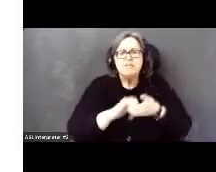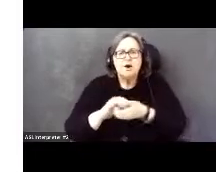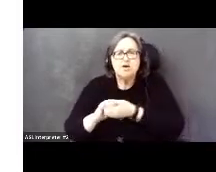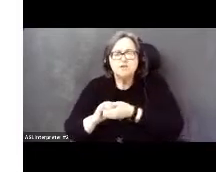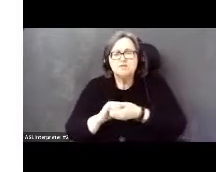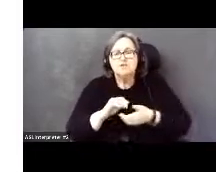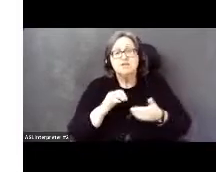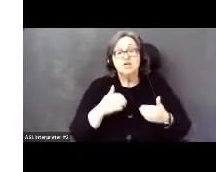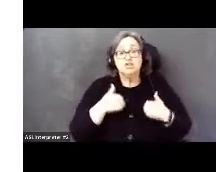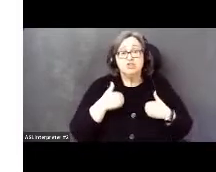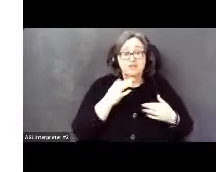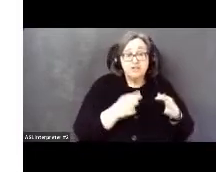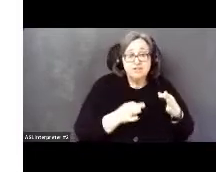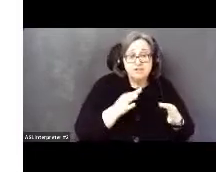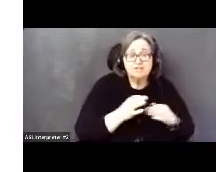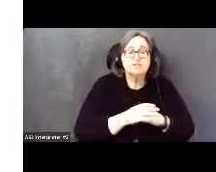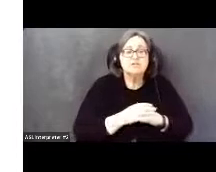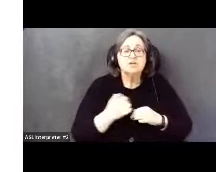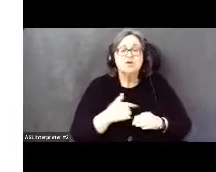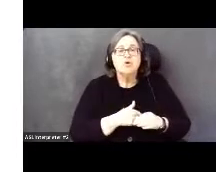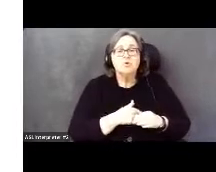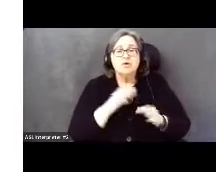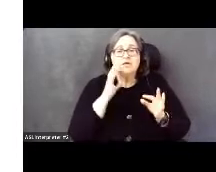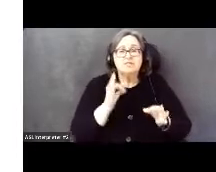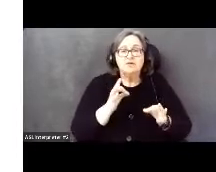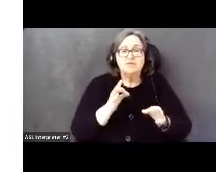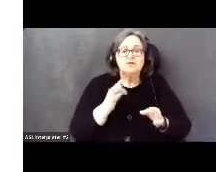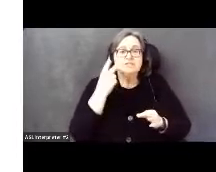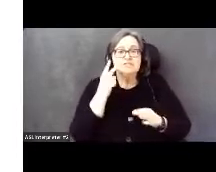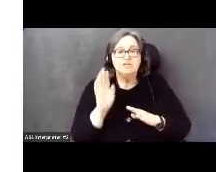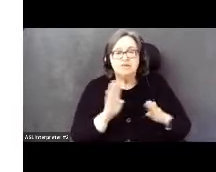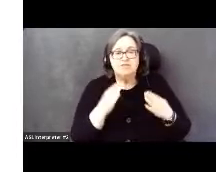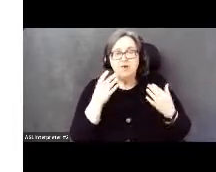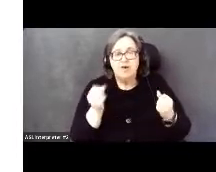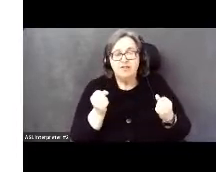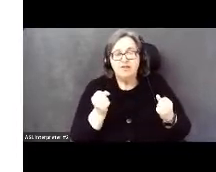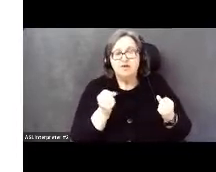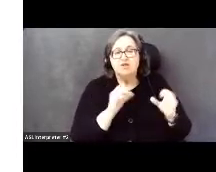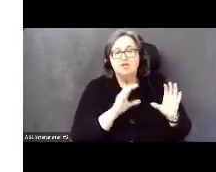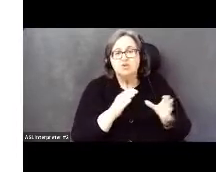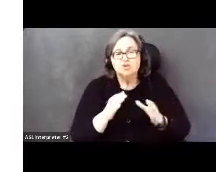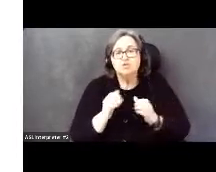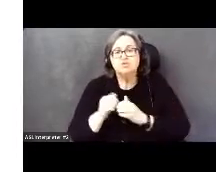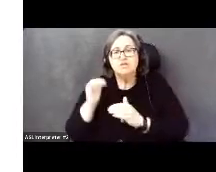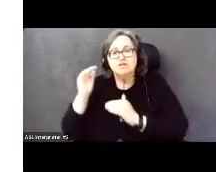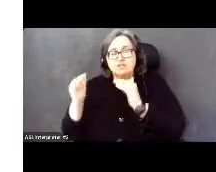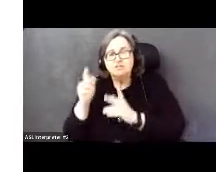juvenile justice we see behavioral health units alongside adult prisons and jails. They